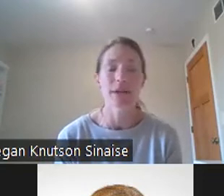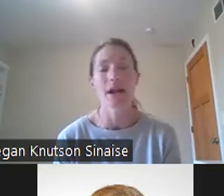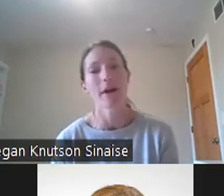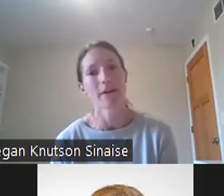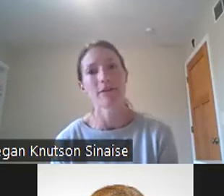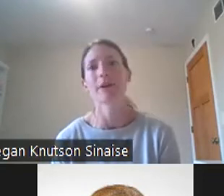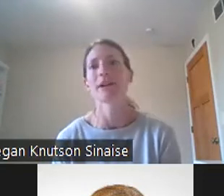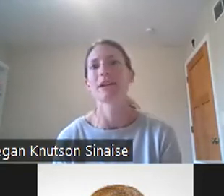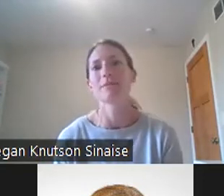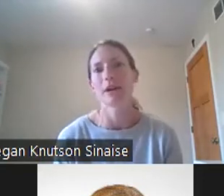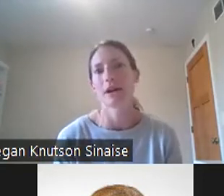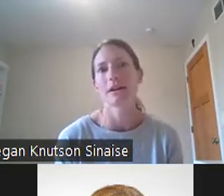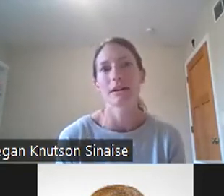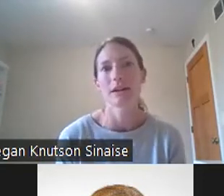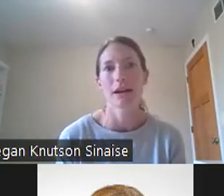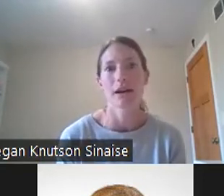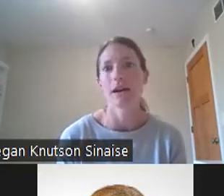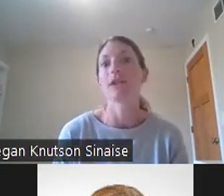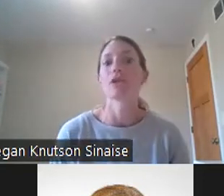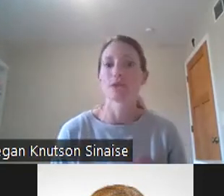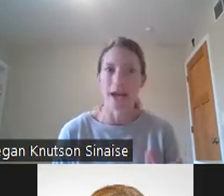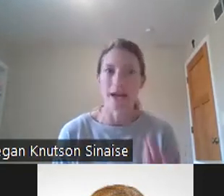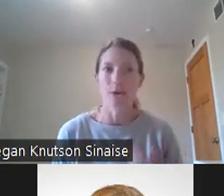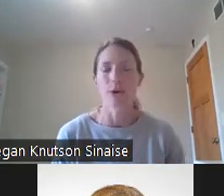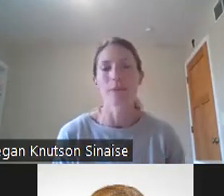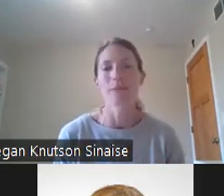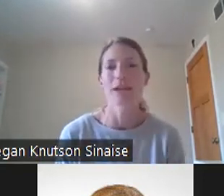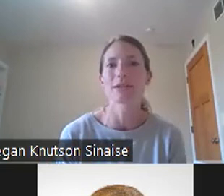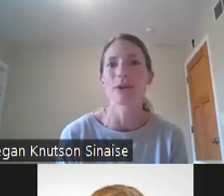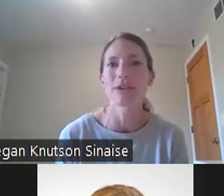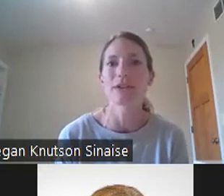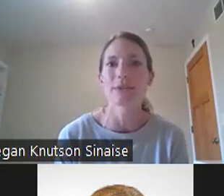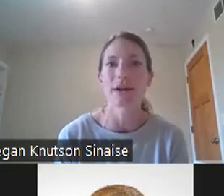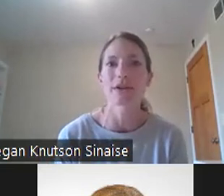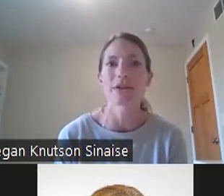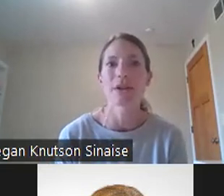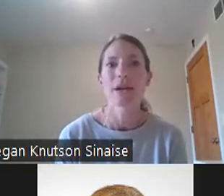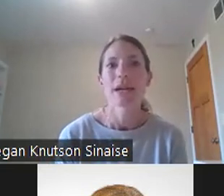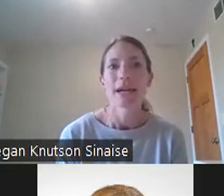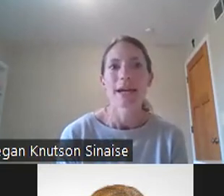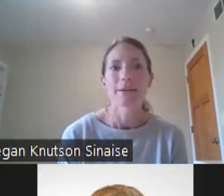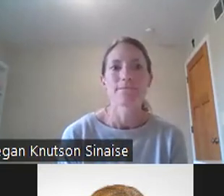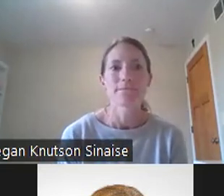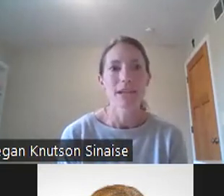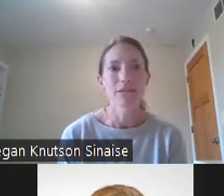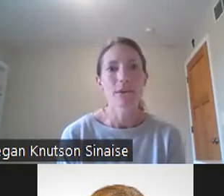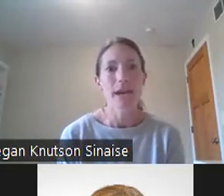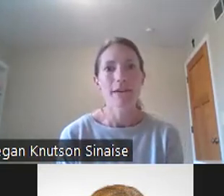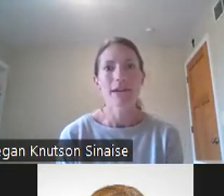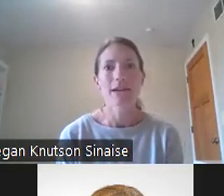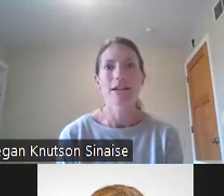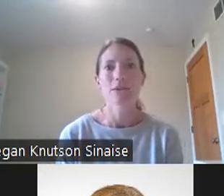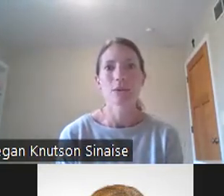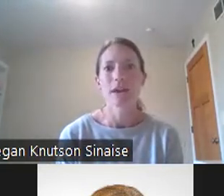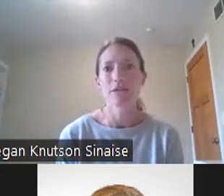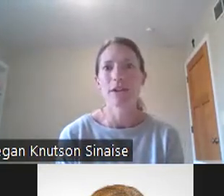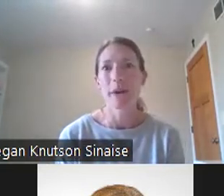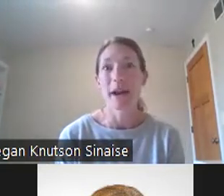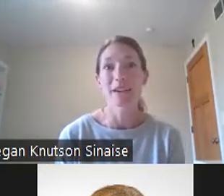But now everybody in her stack program gets one of these monitors. They have it. That feedback, so that feedback.